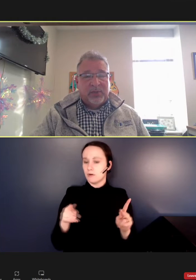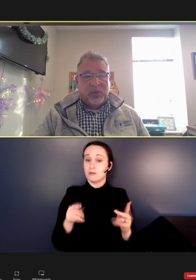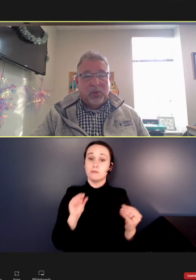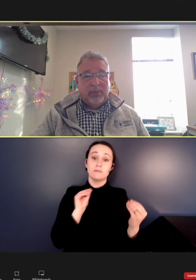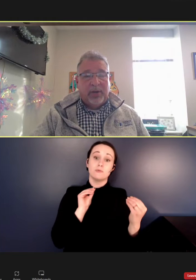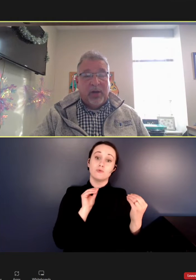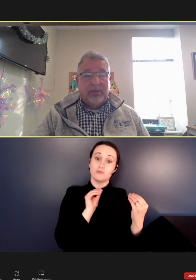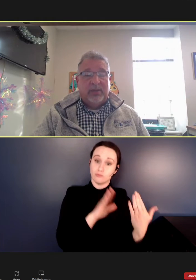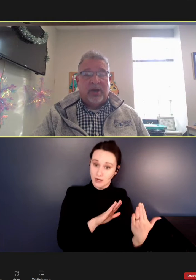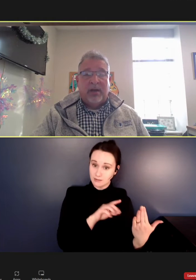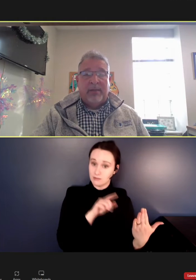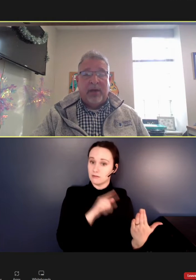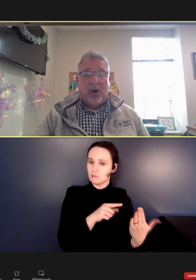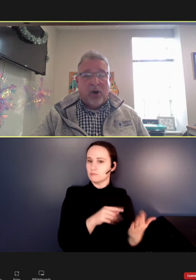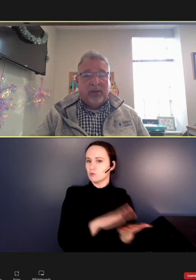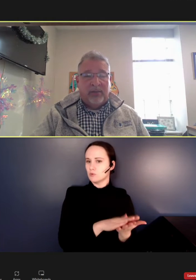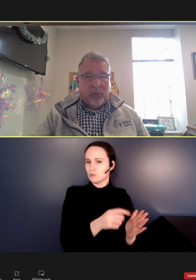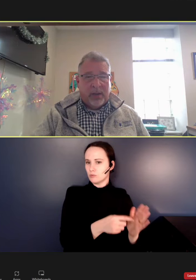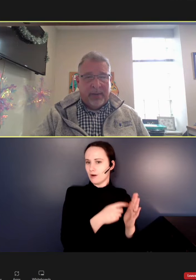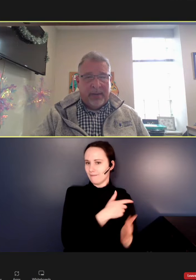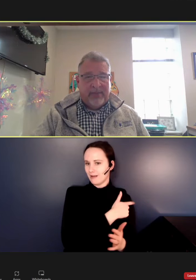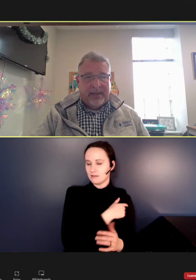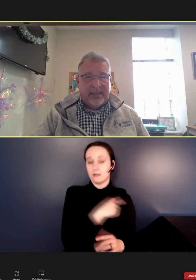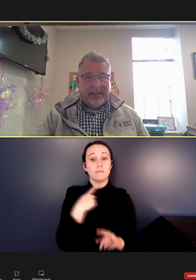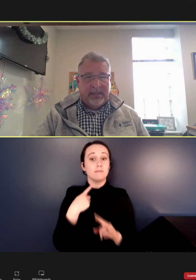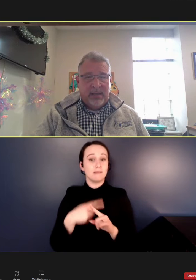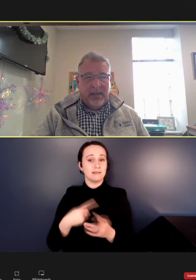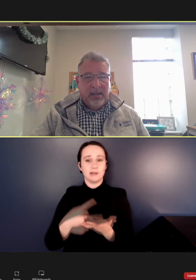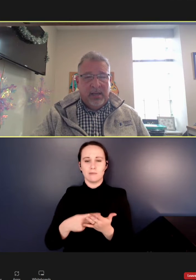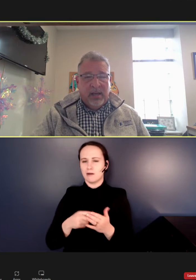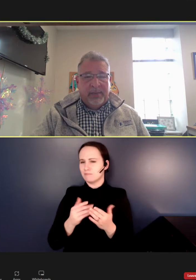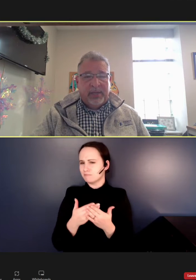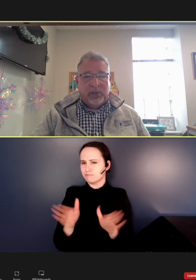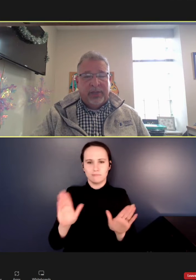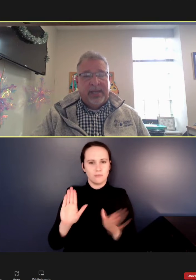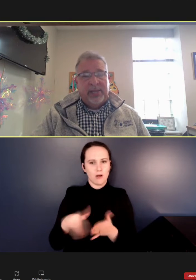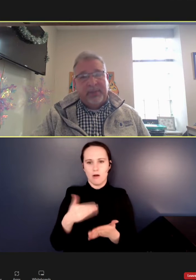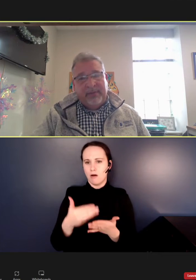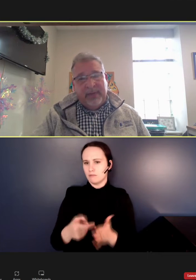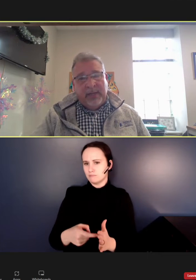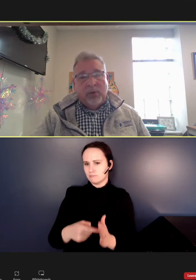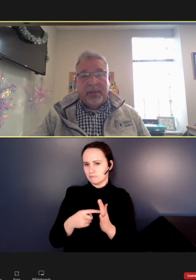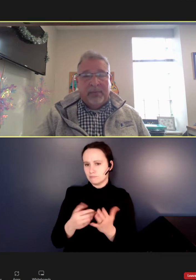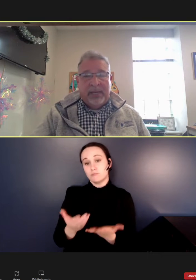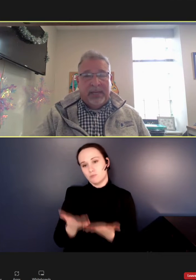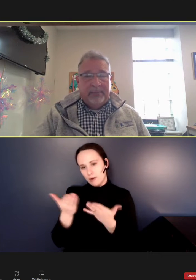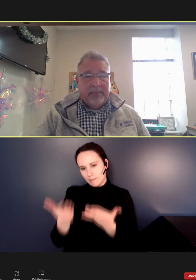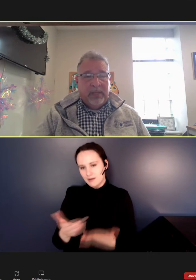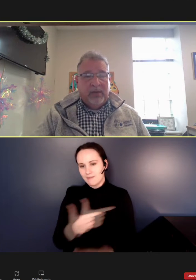for school but also to talk about all of the recommended vaccines including HPV or MenB,